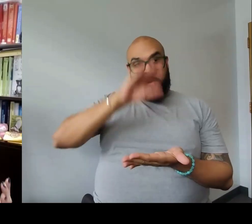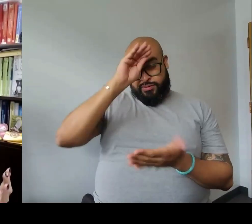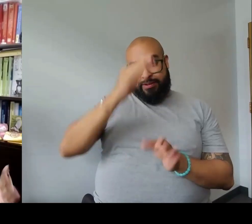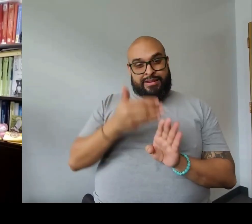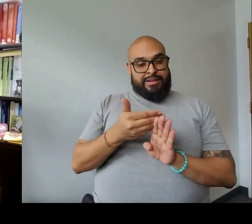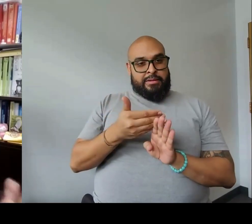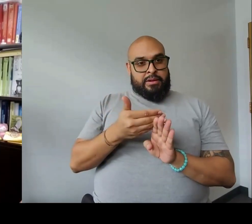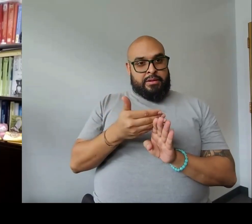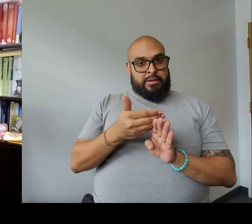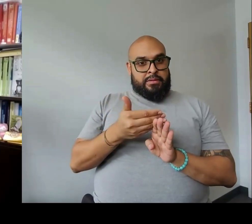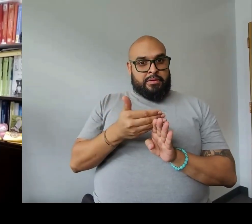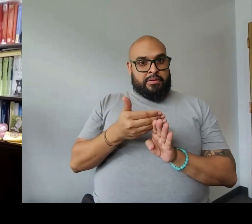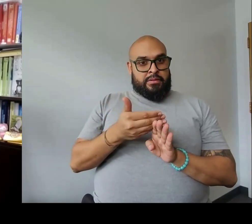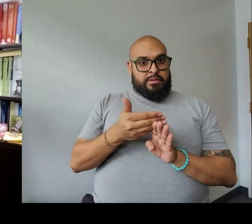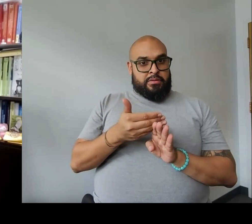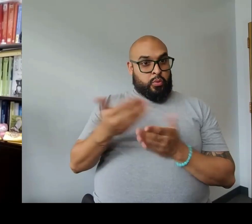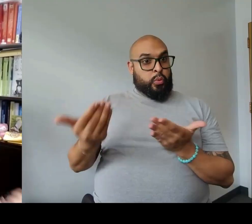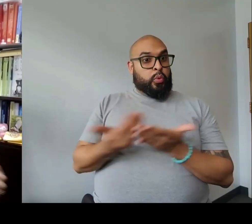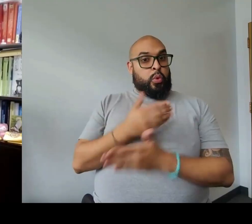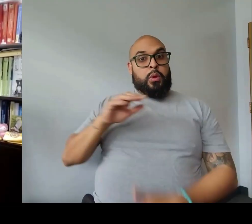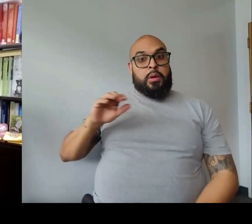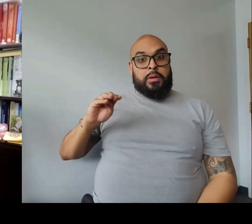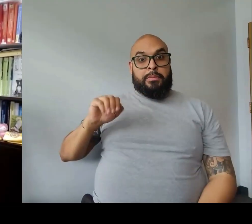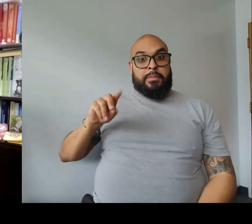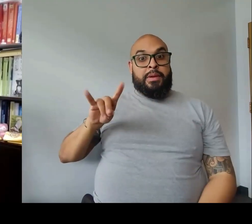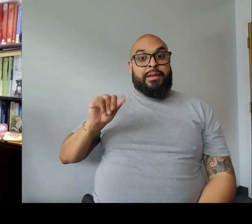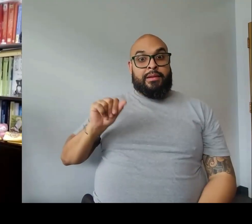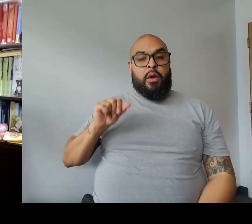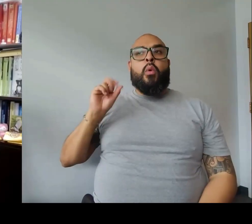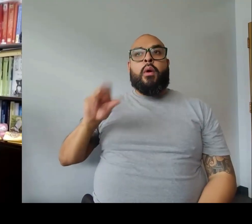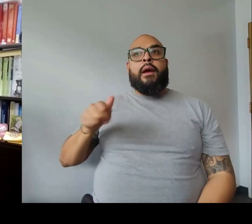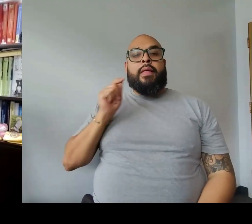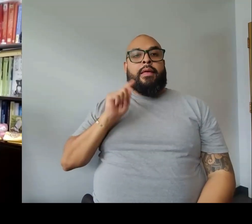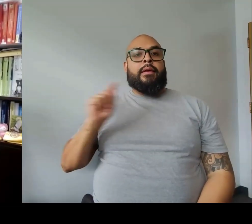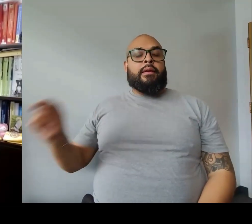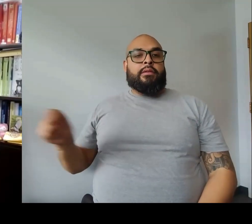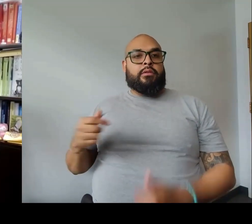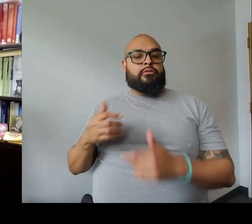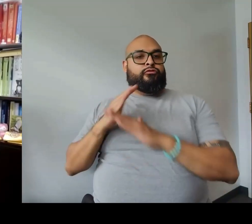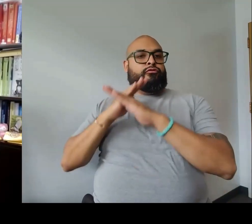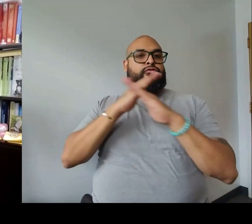or with learning the new media or were other things getting in the way like phonological processing.